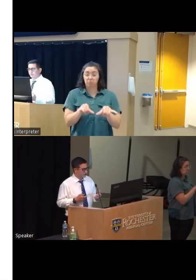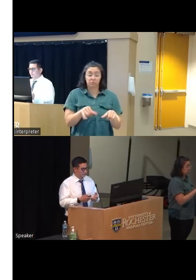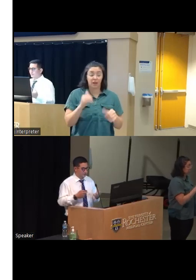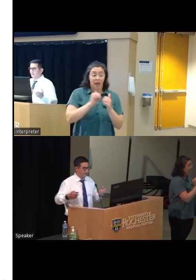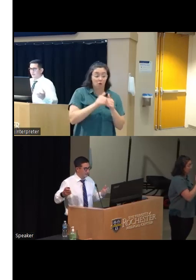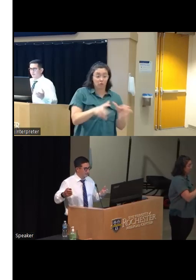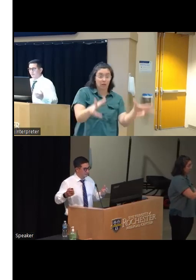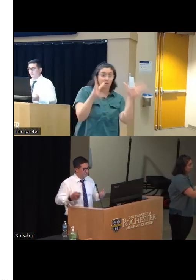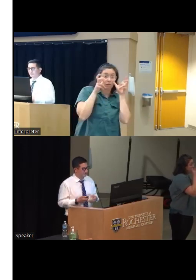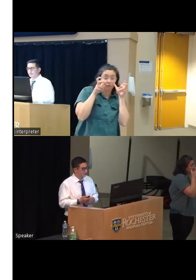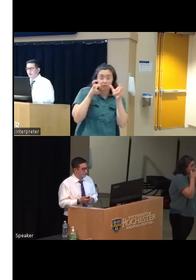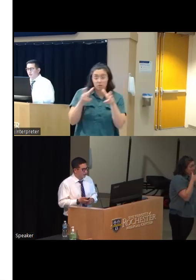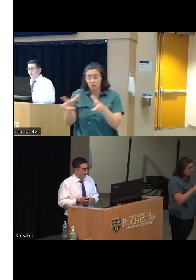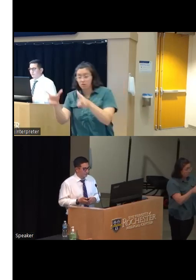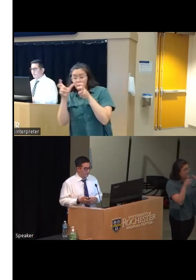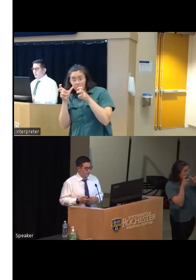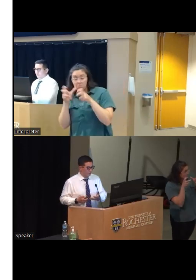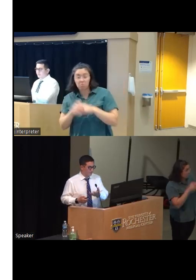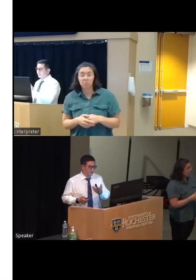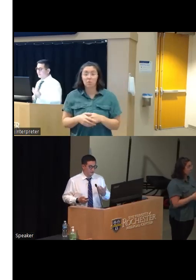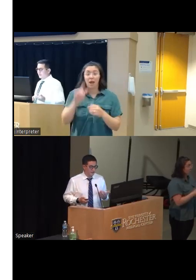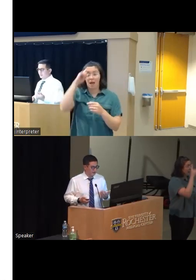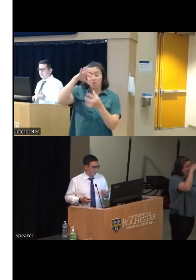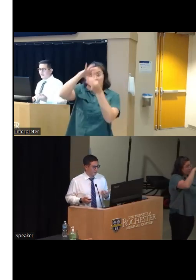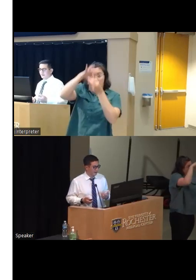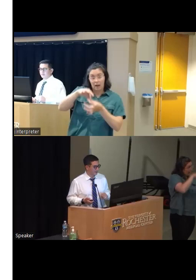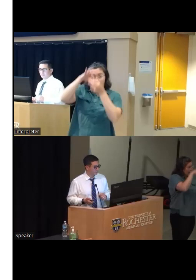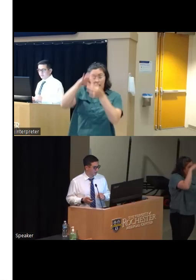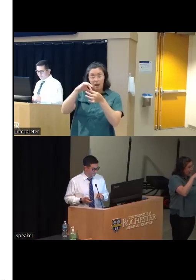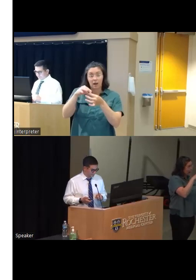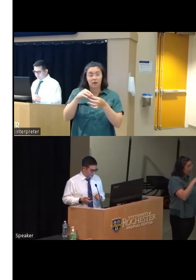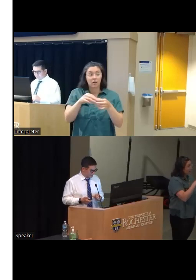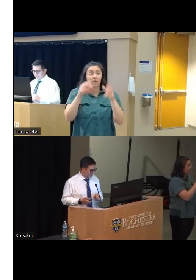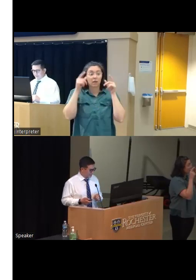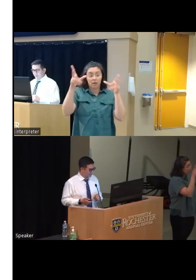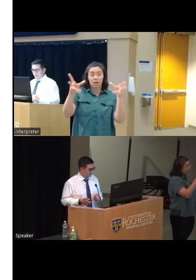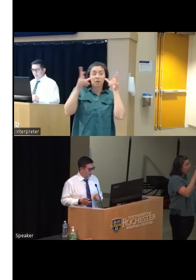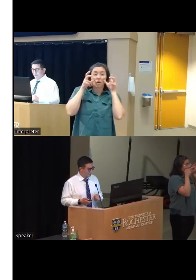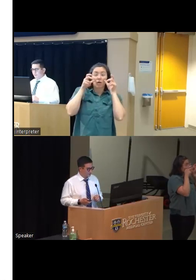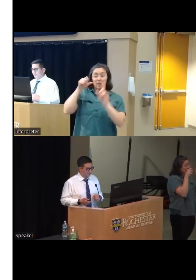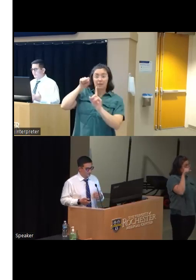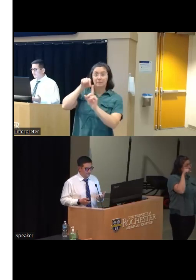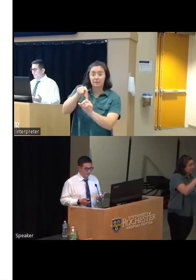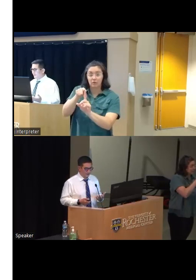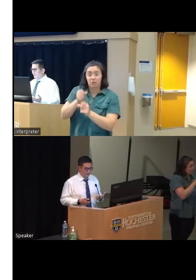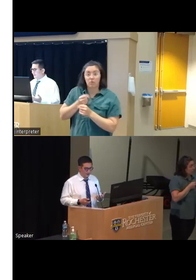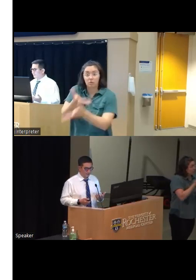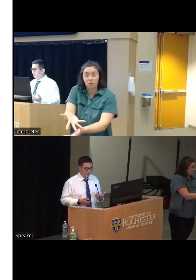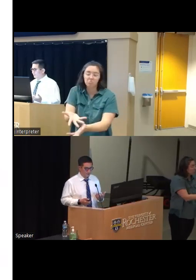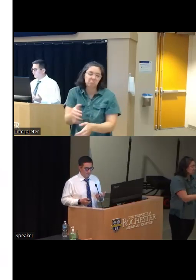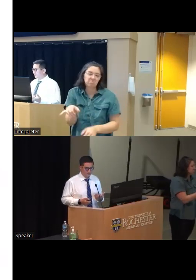relaying that information forward or receiving that back as well and so this is a an opportunity